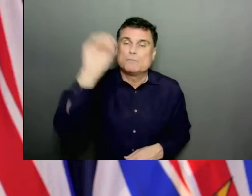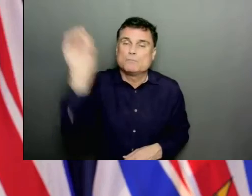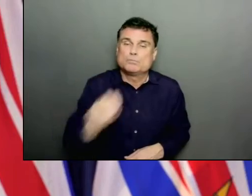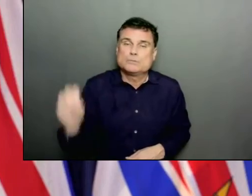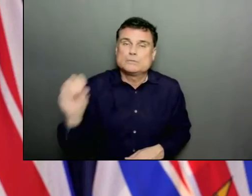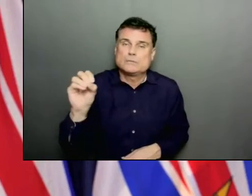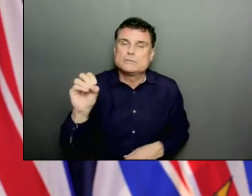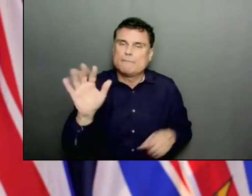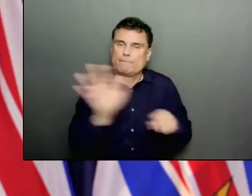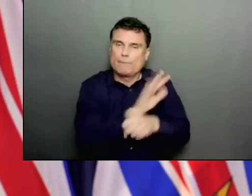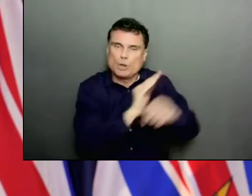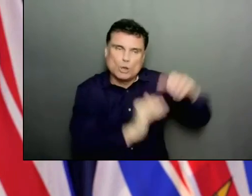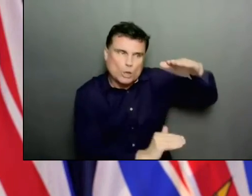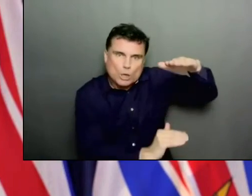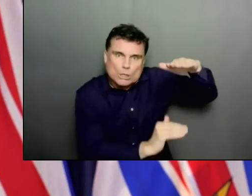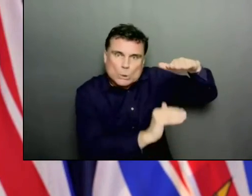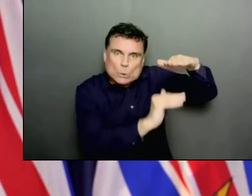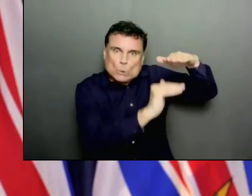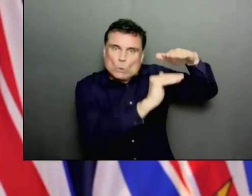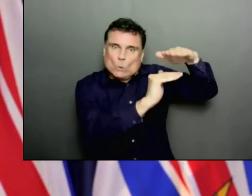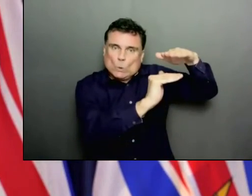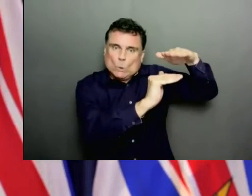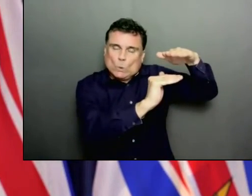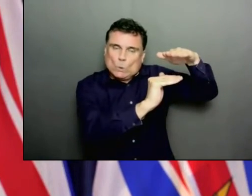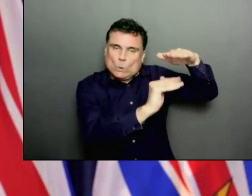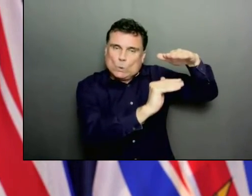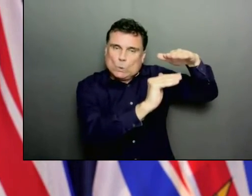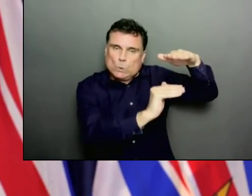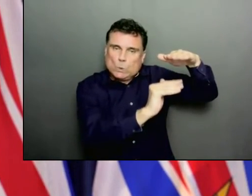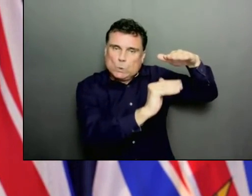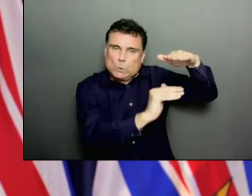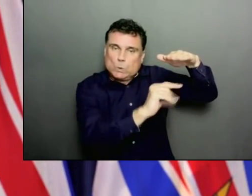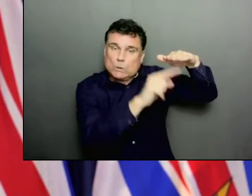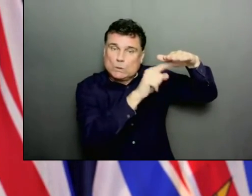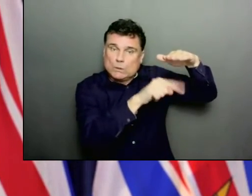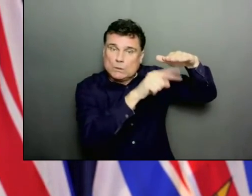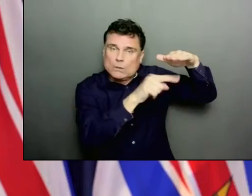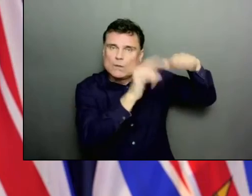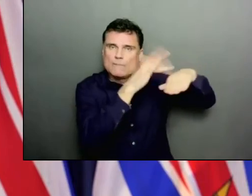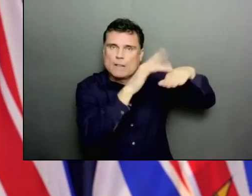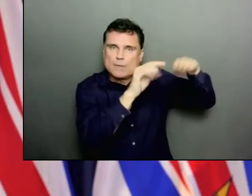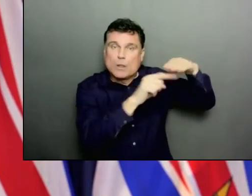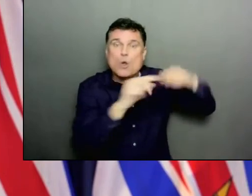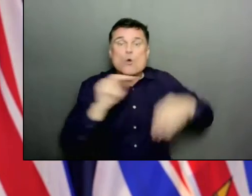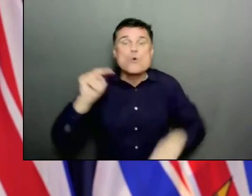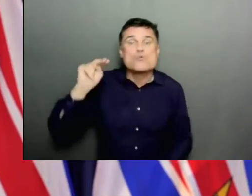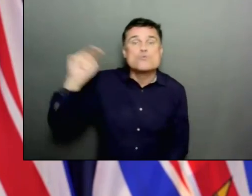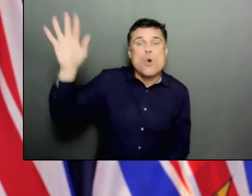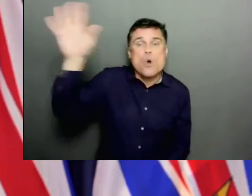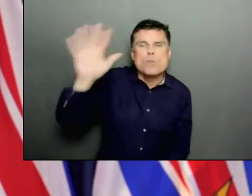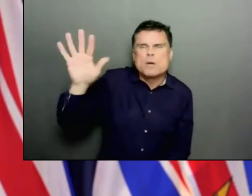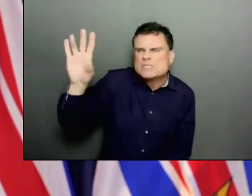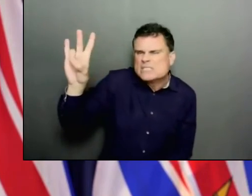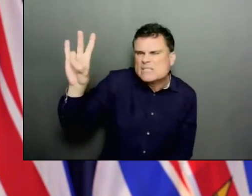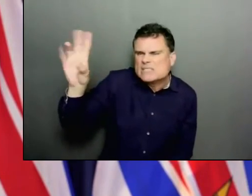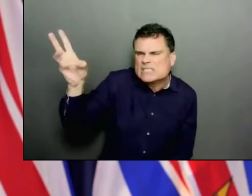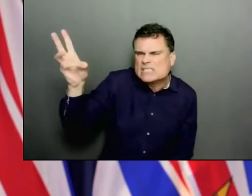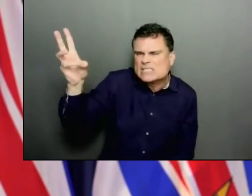in Northern Health at 76 per cent. That's the base bed occupancy rate. Those are the beds that are always